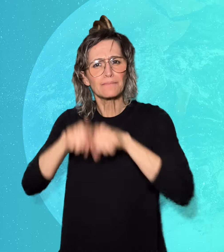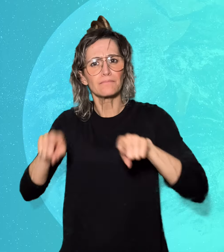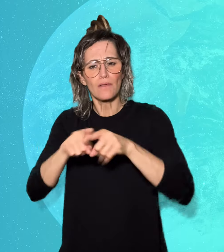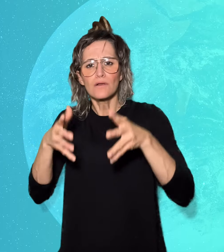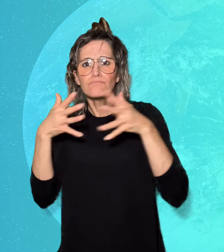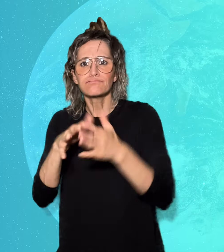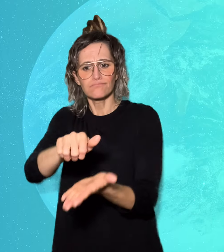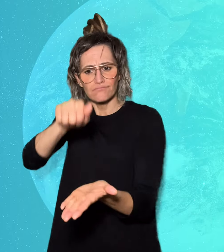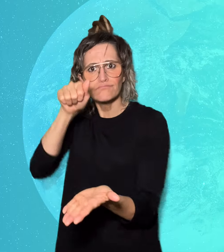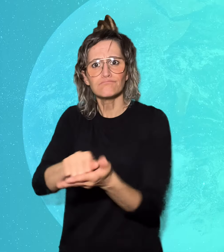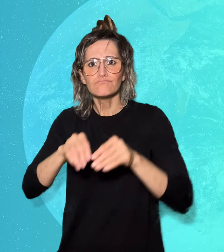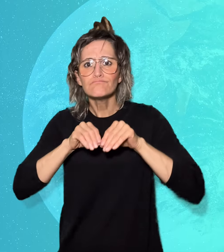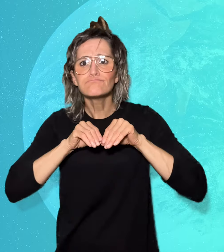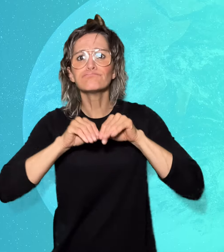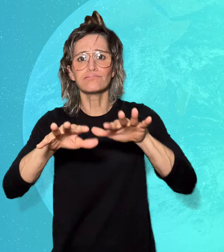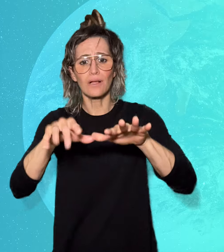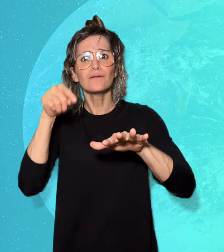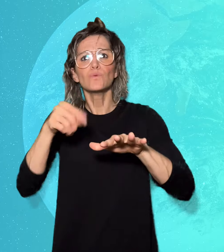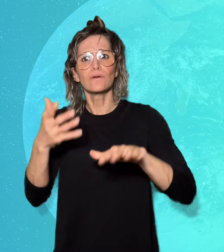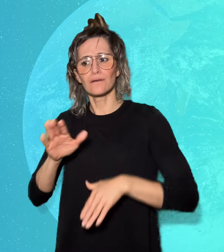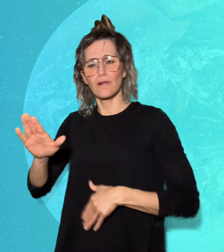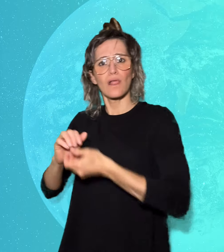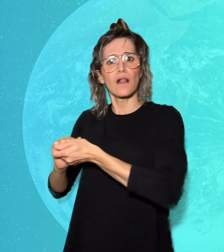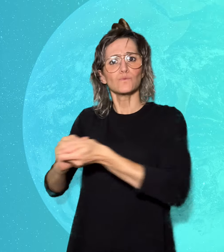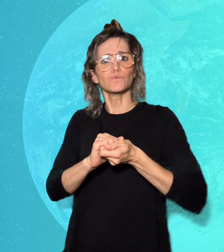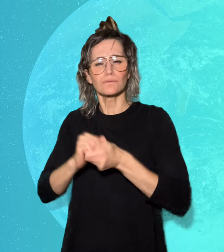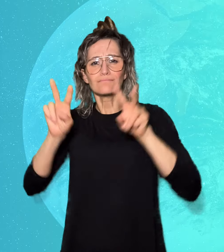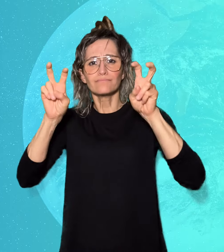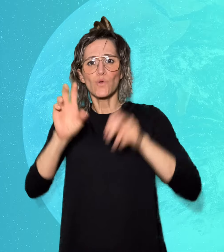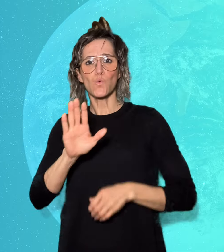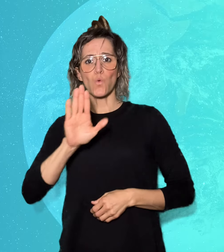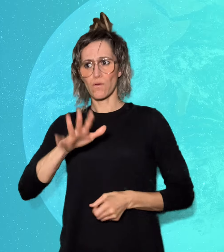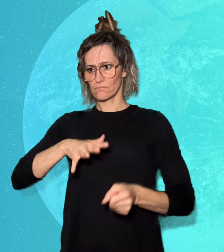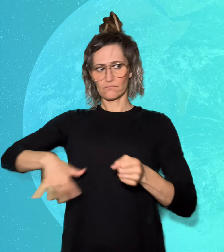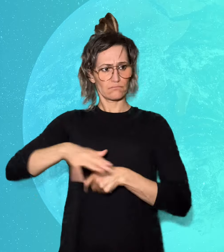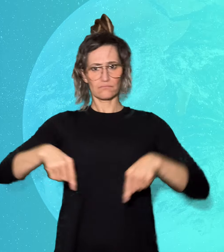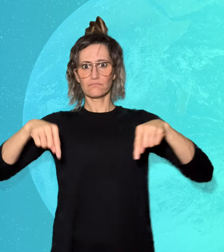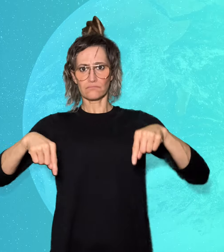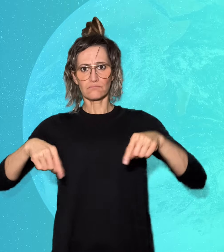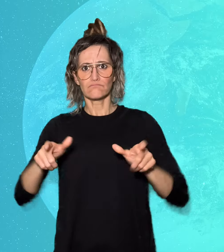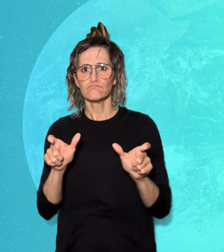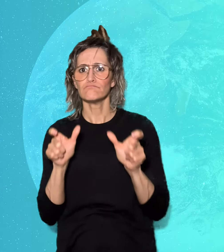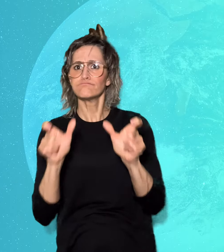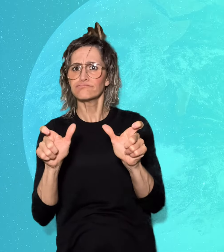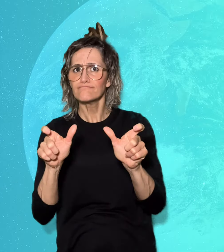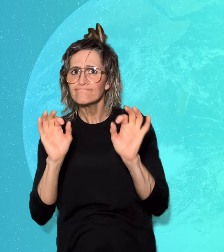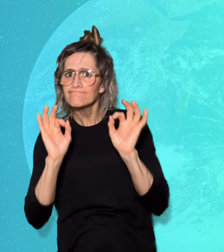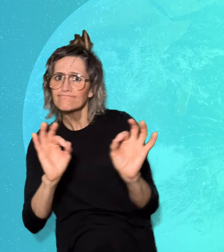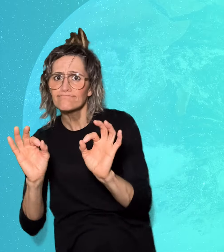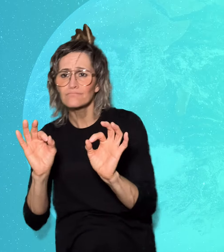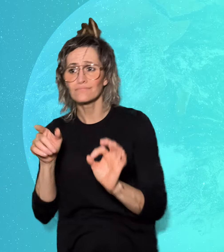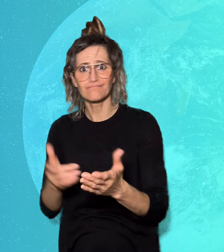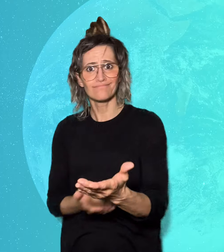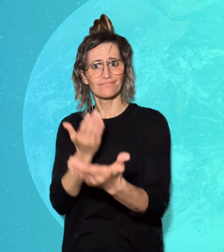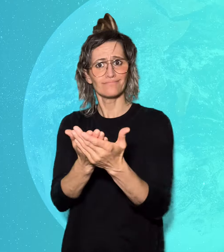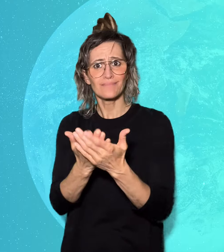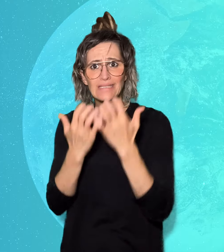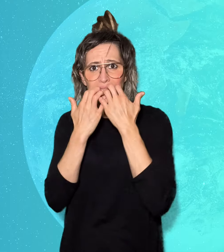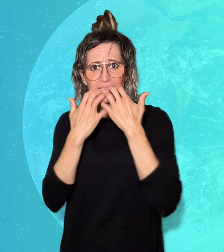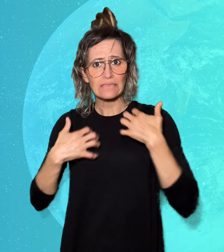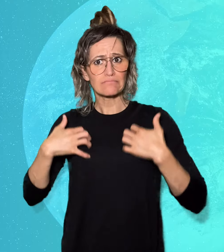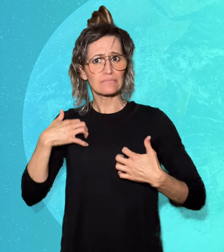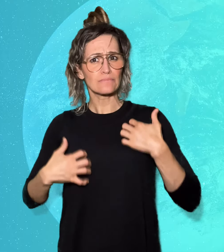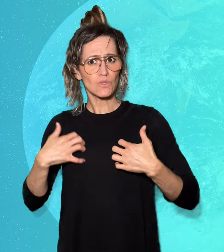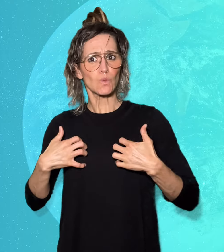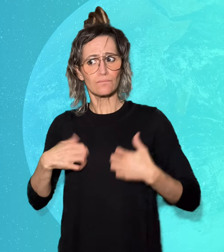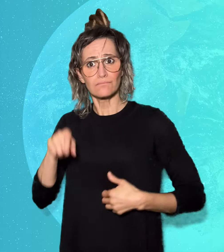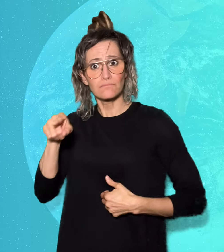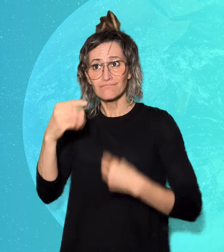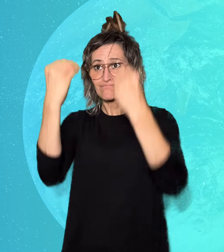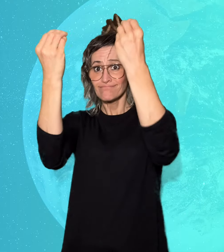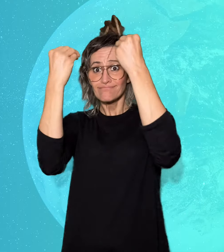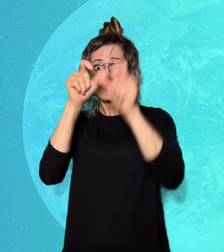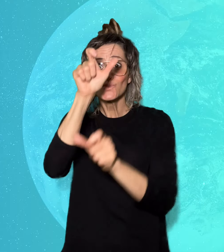this has raised serious concerns about student safety. The Parrish Law Firm